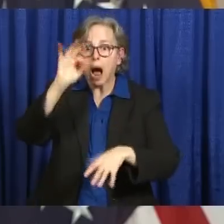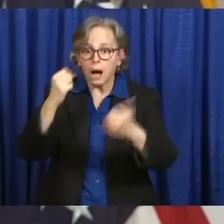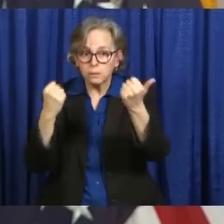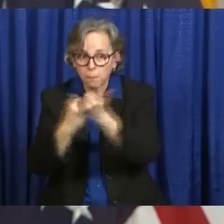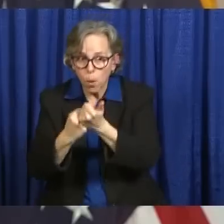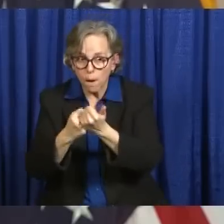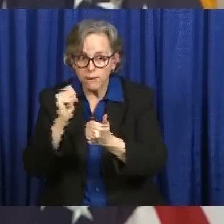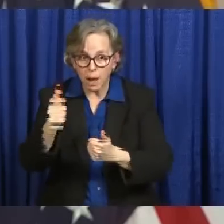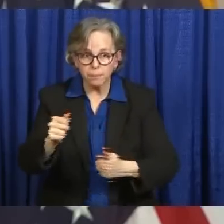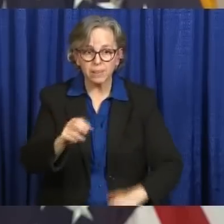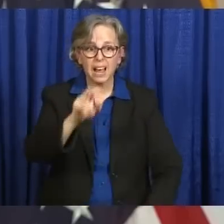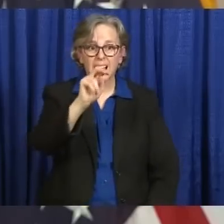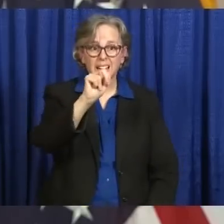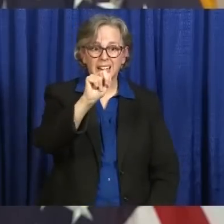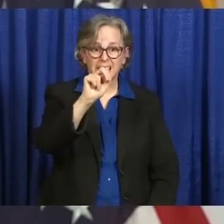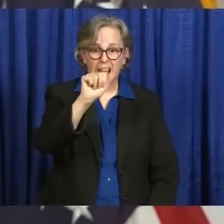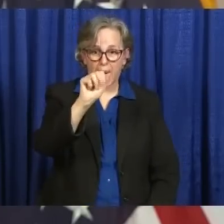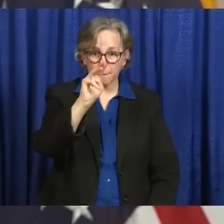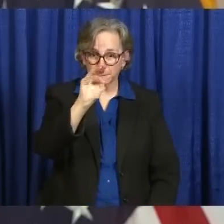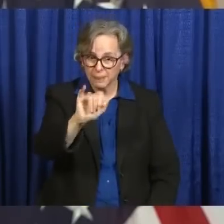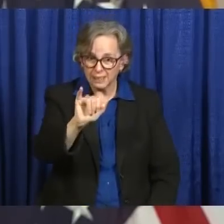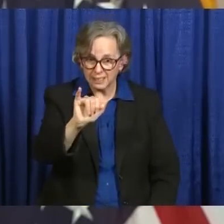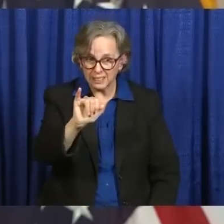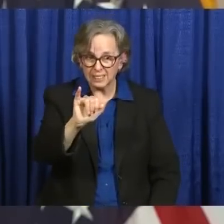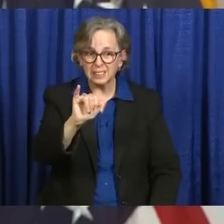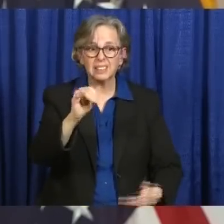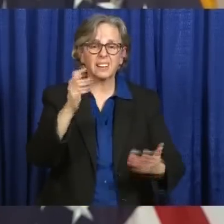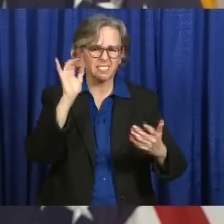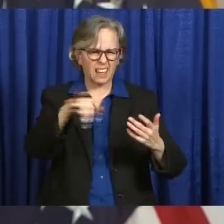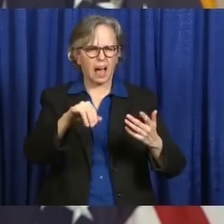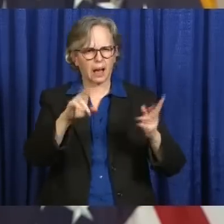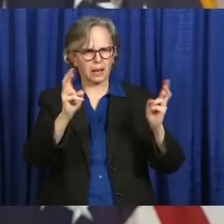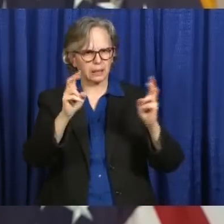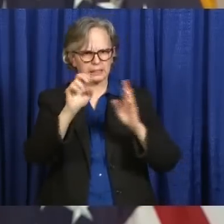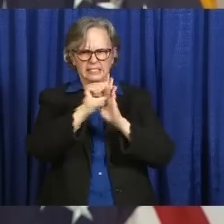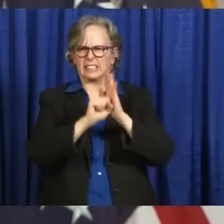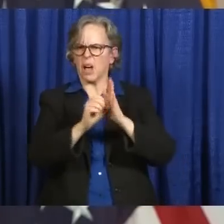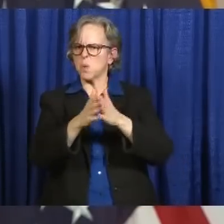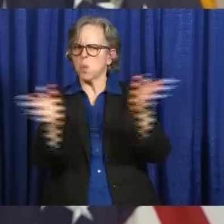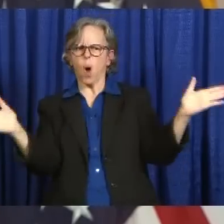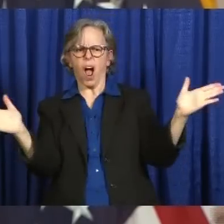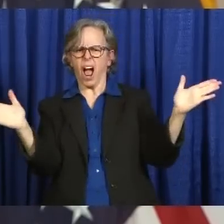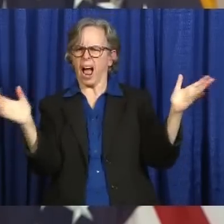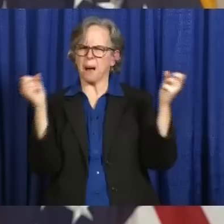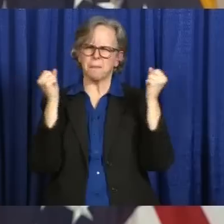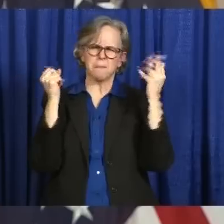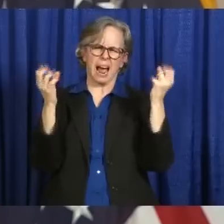CONNECTED TO YOUR SUPPORT GROUPS AS WELL. GROUPS LIKE THE NATIONAL ALLIANCE FOR THE